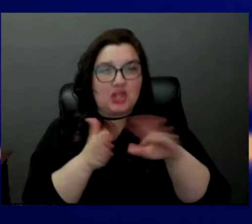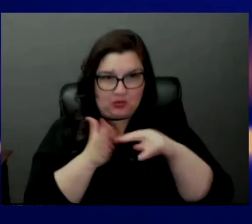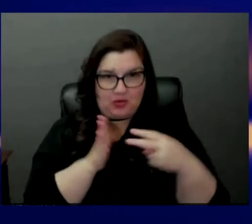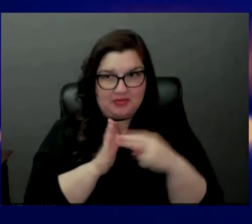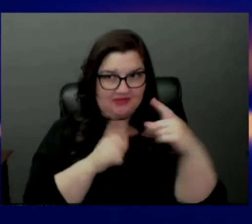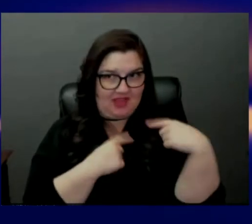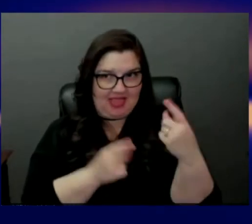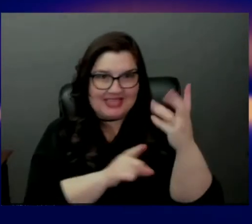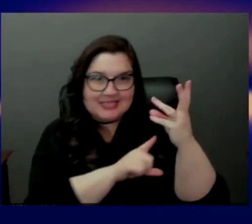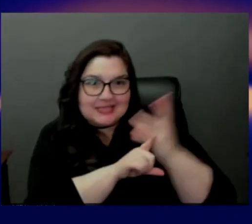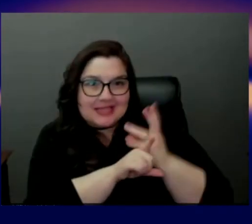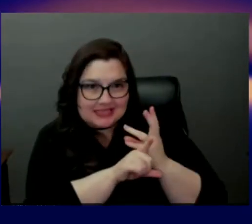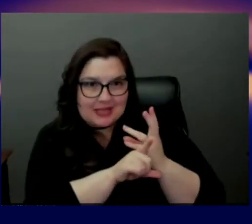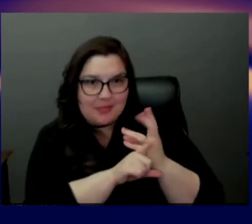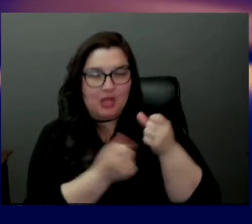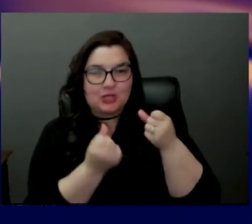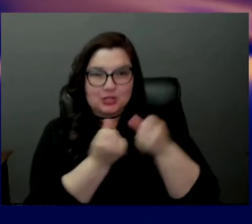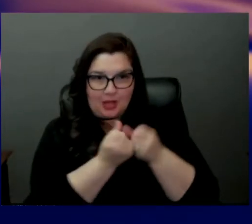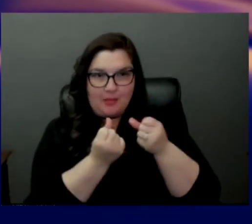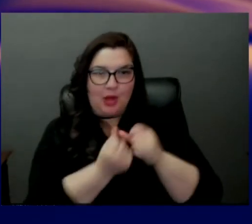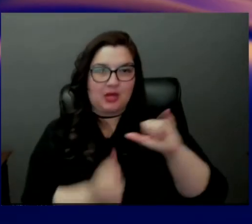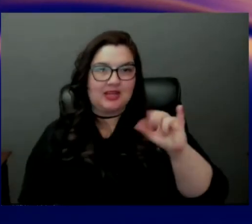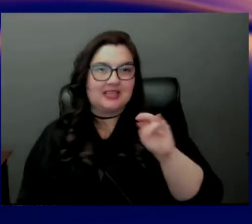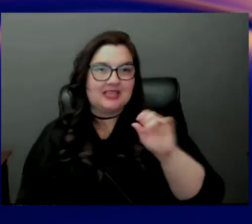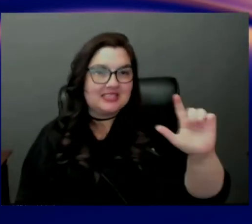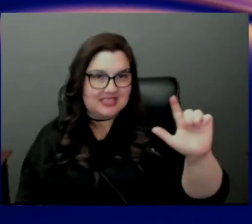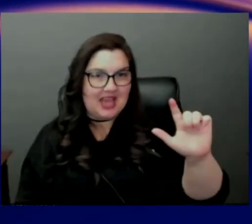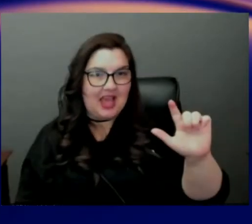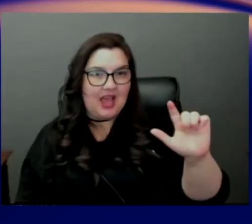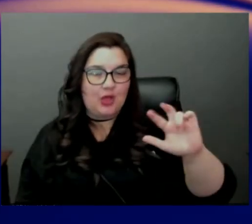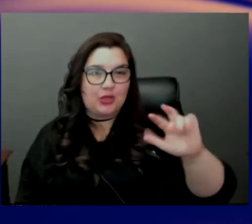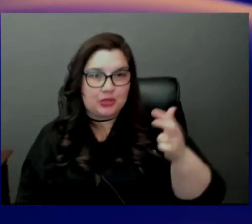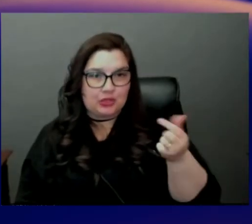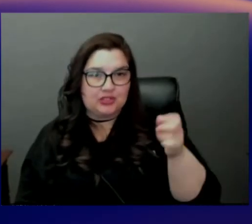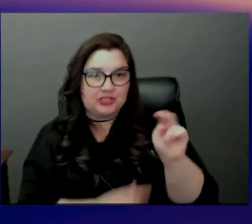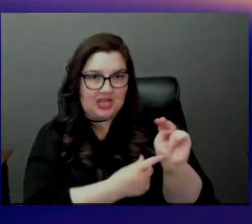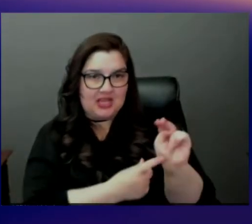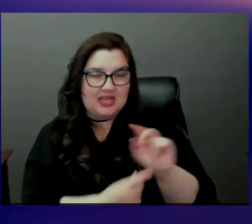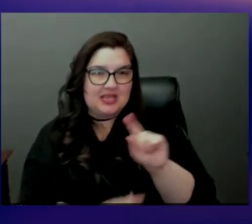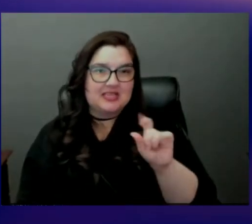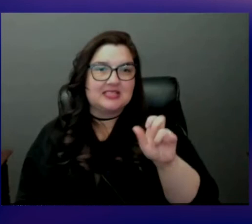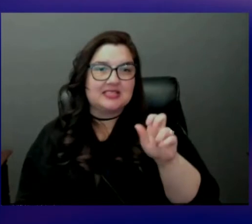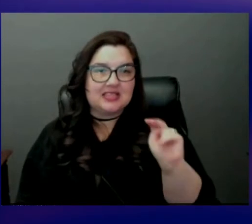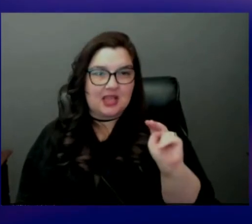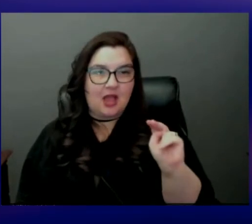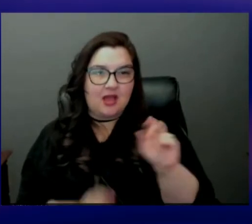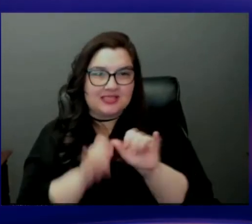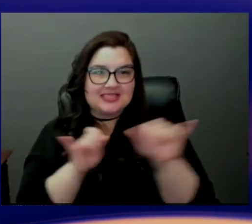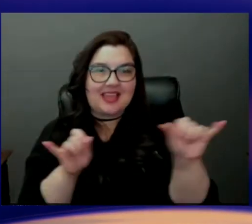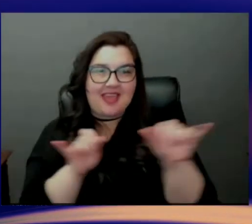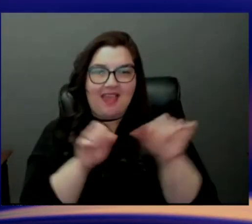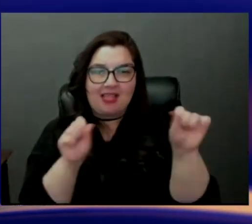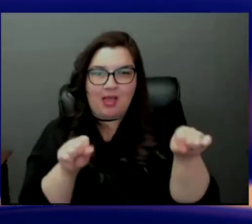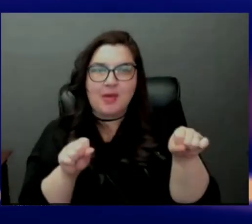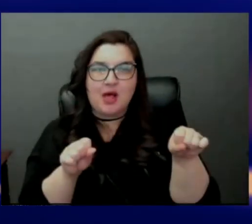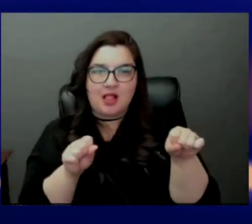Intel's third generation scalable or Zion scalable processors. So that's really like just a summary